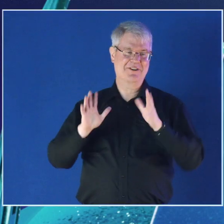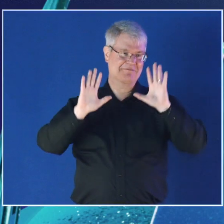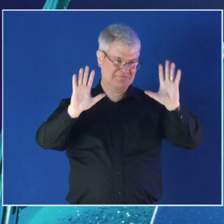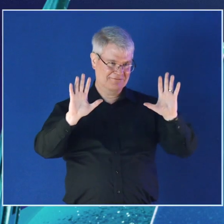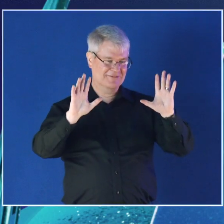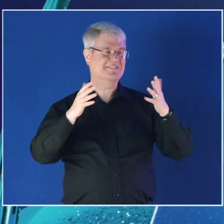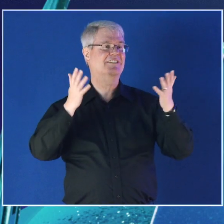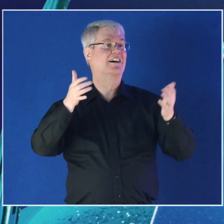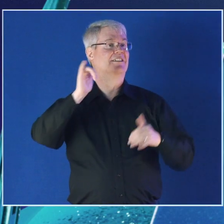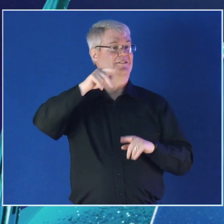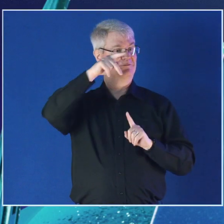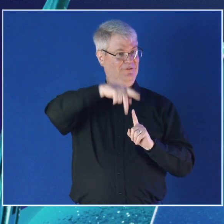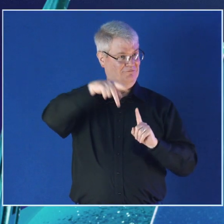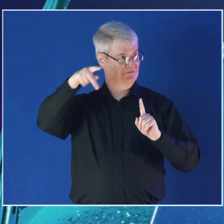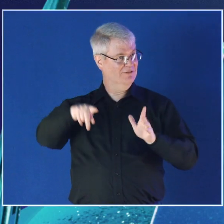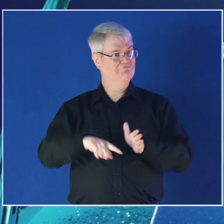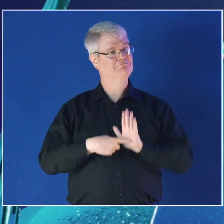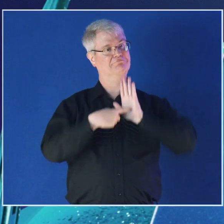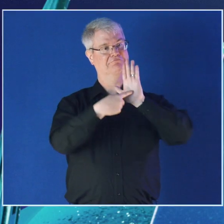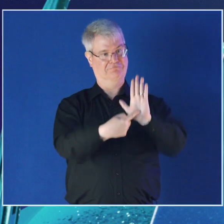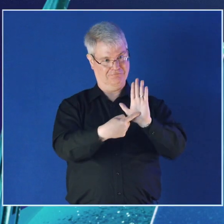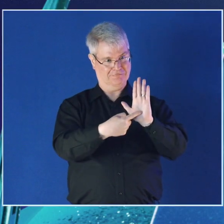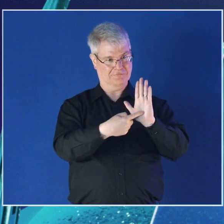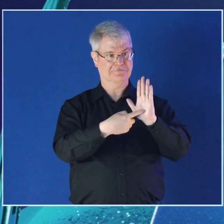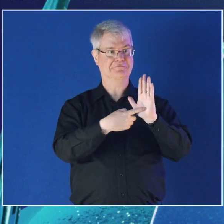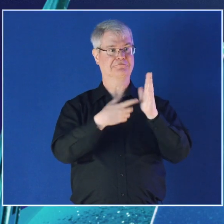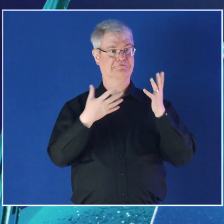I dictate in the prompt, and I just ask it